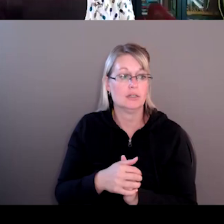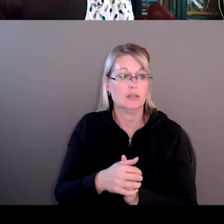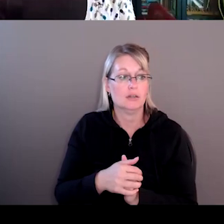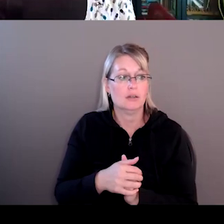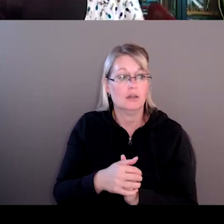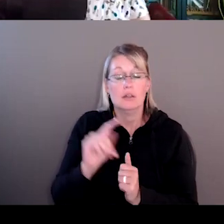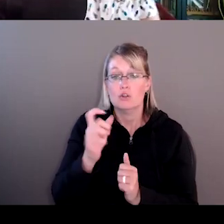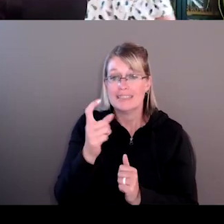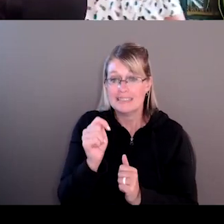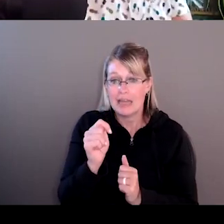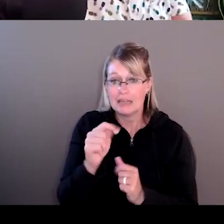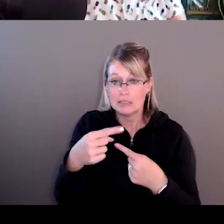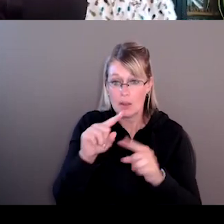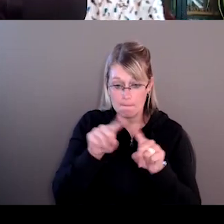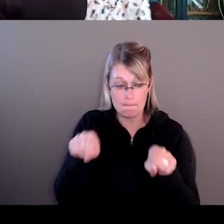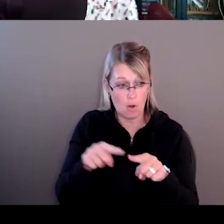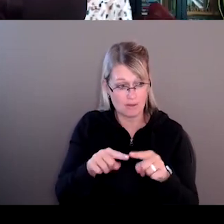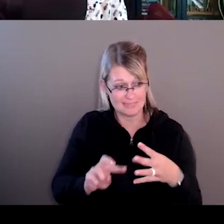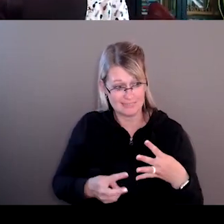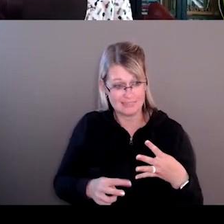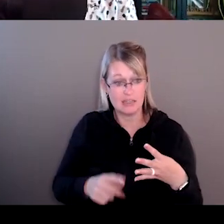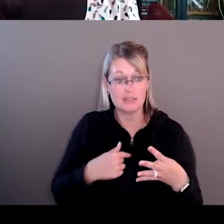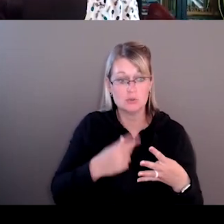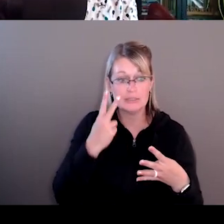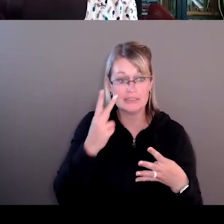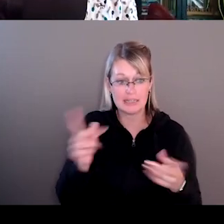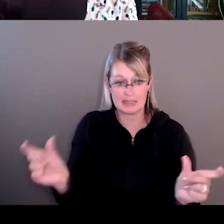box in the second to last column and it uses ARIA label buy to combine their robe had row header,